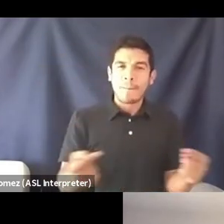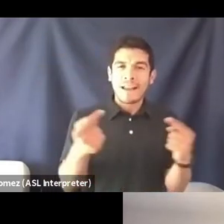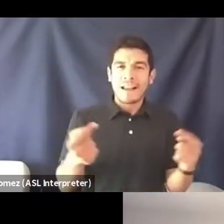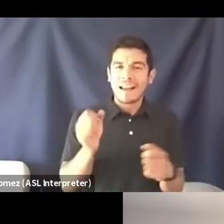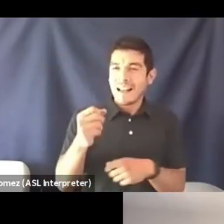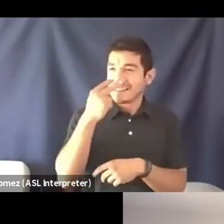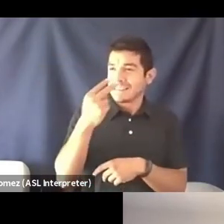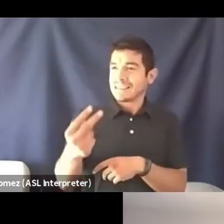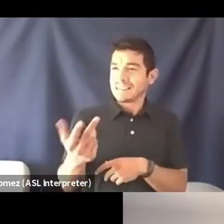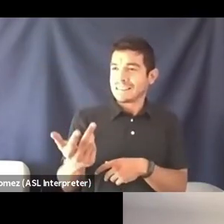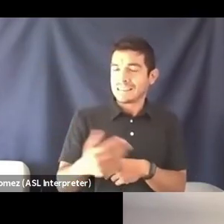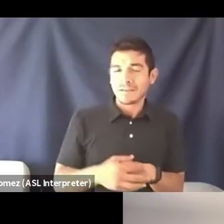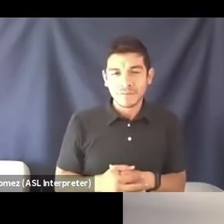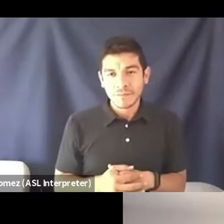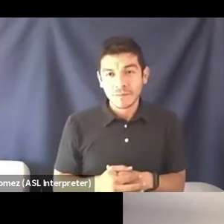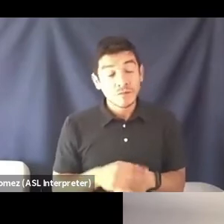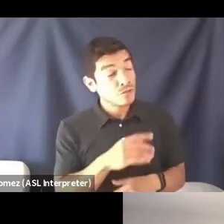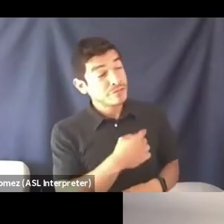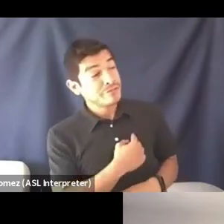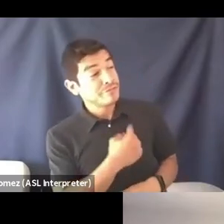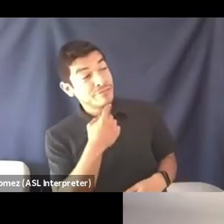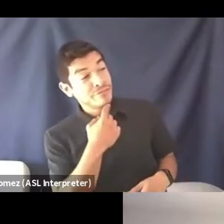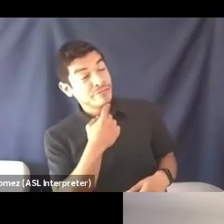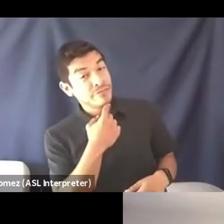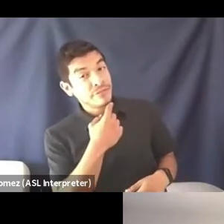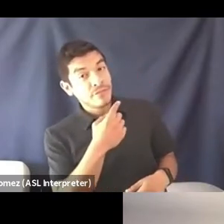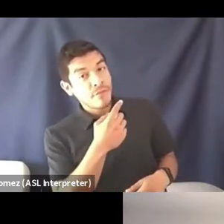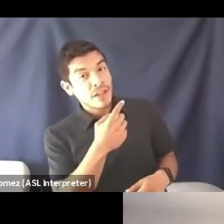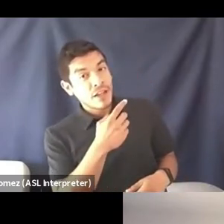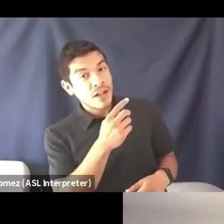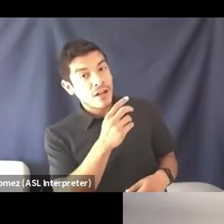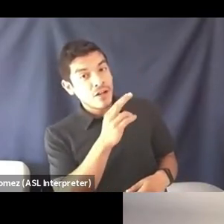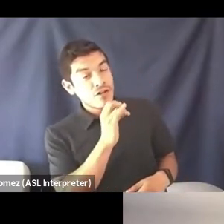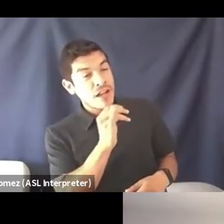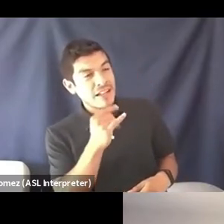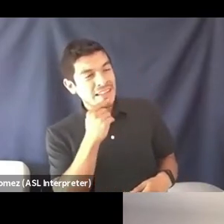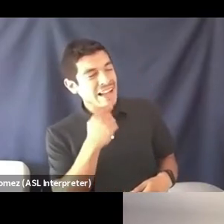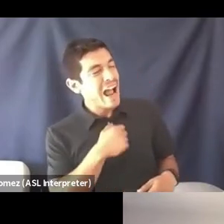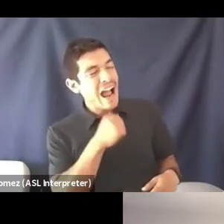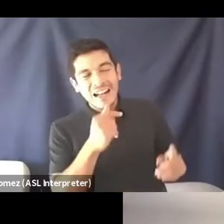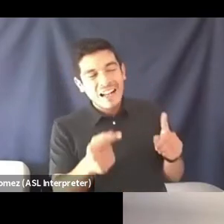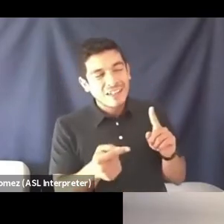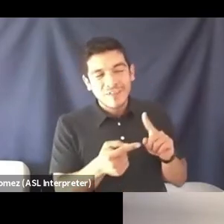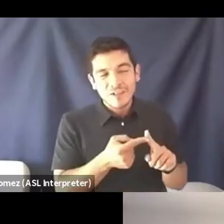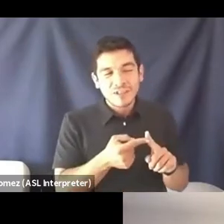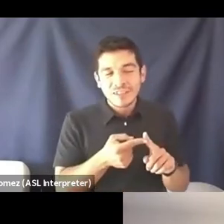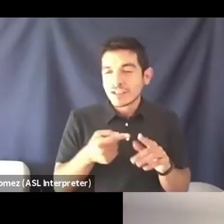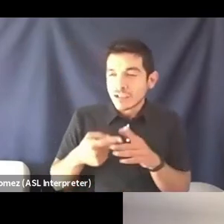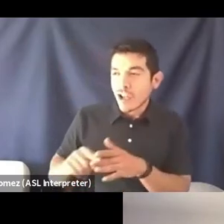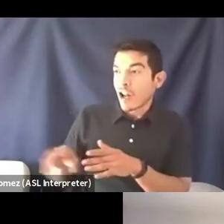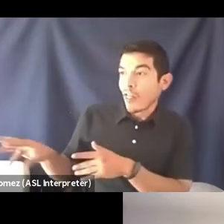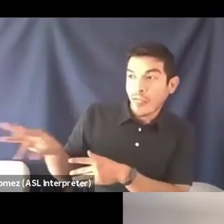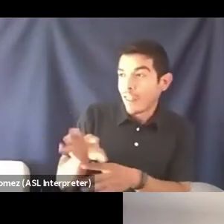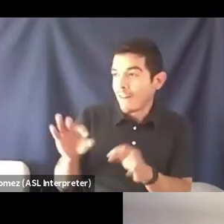Yeah, so at first I didn't really start filming the family, as if they're the main character